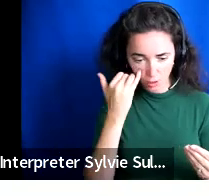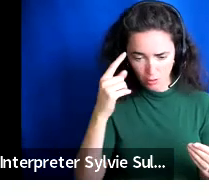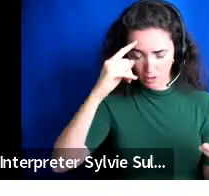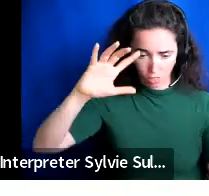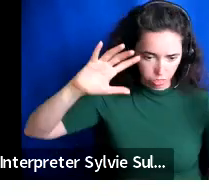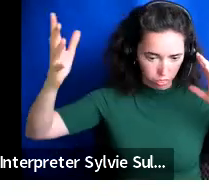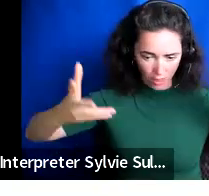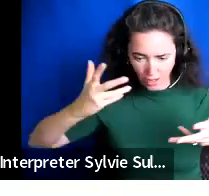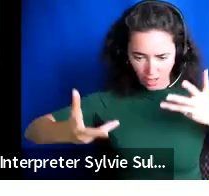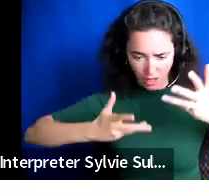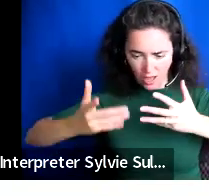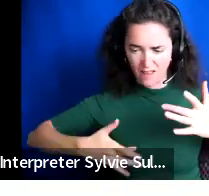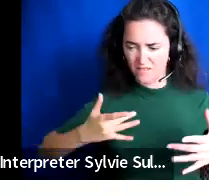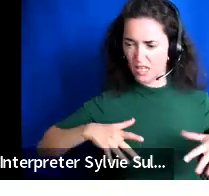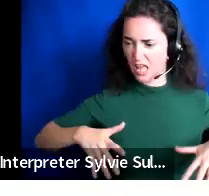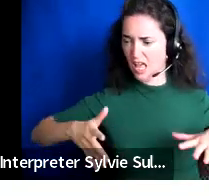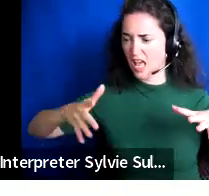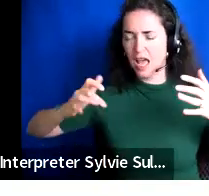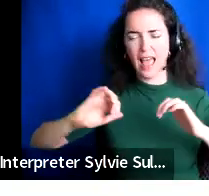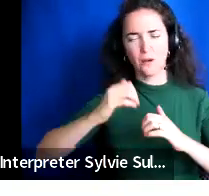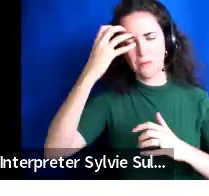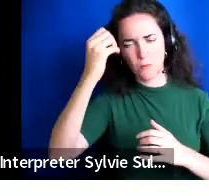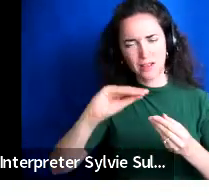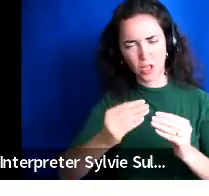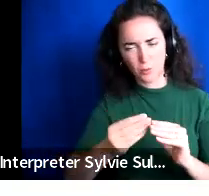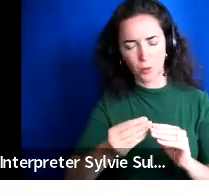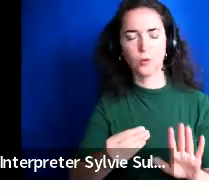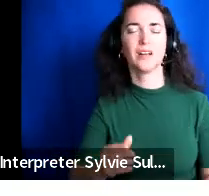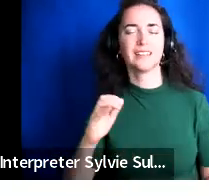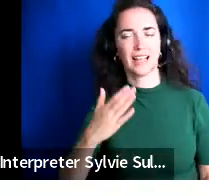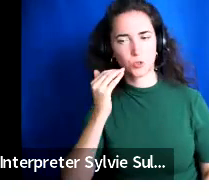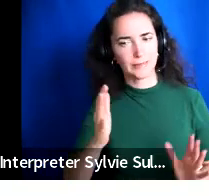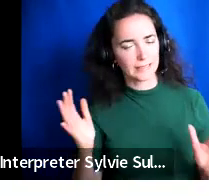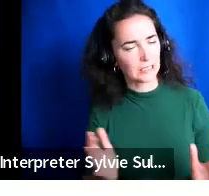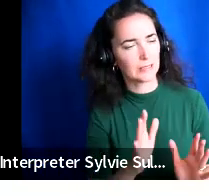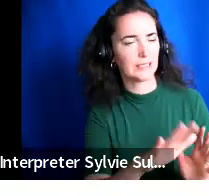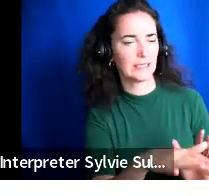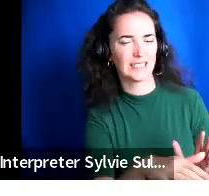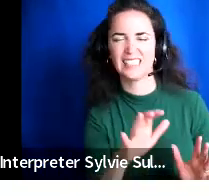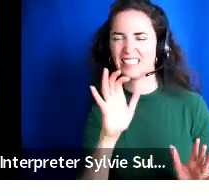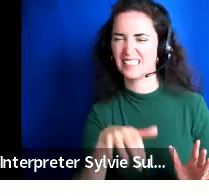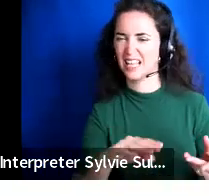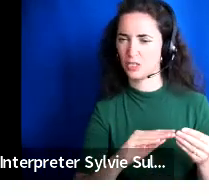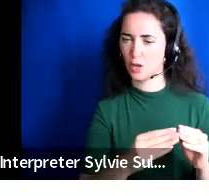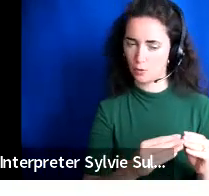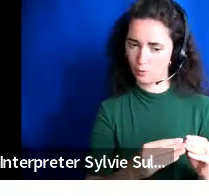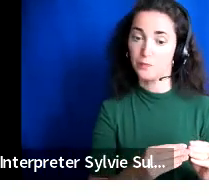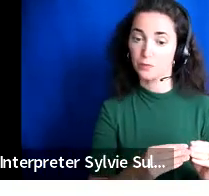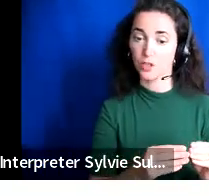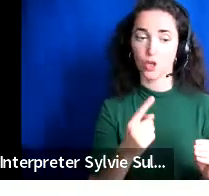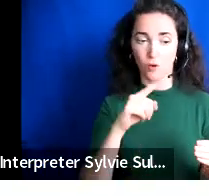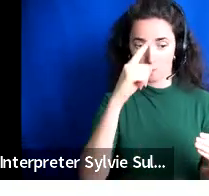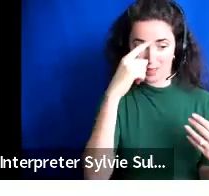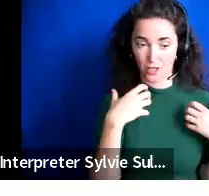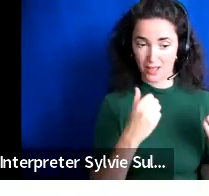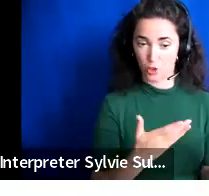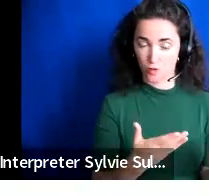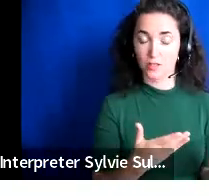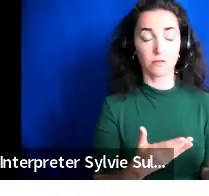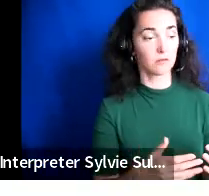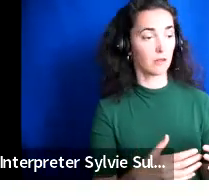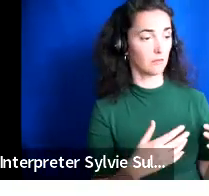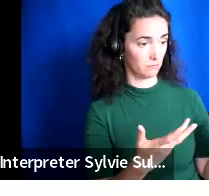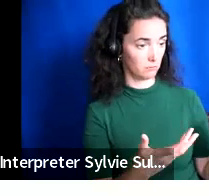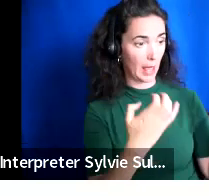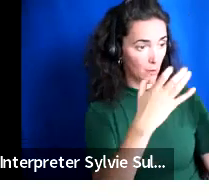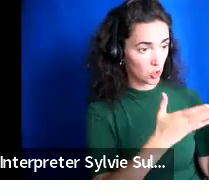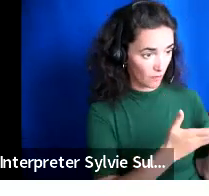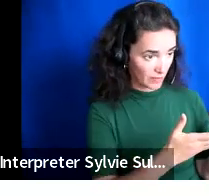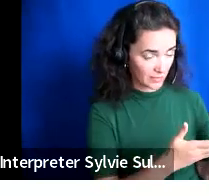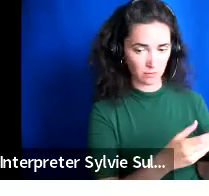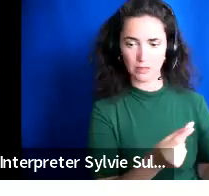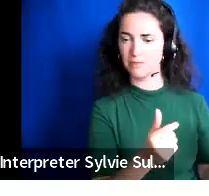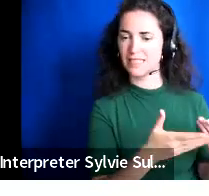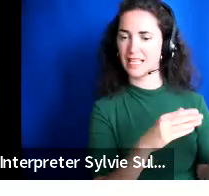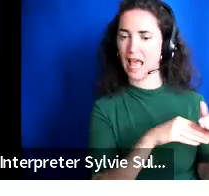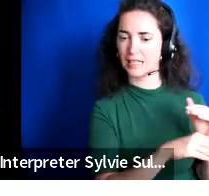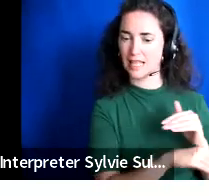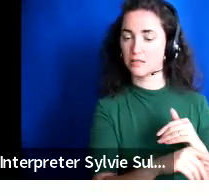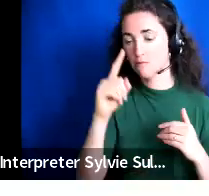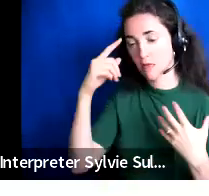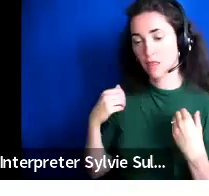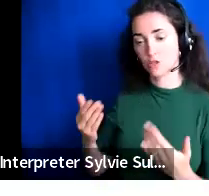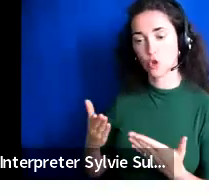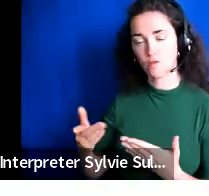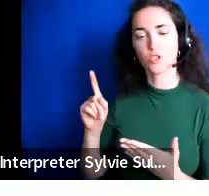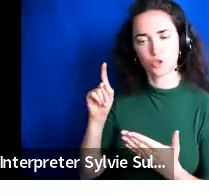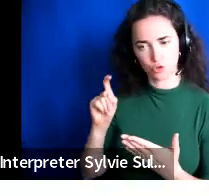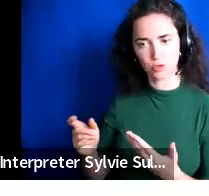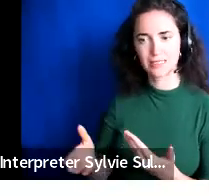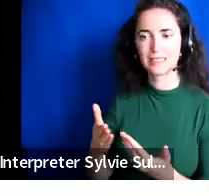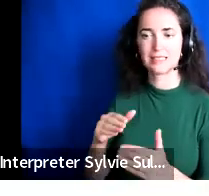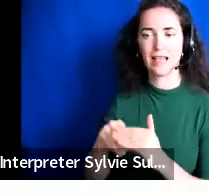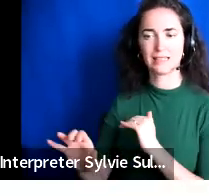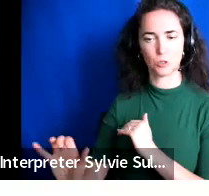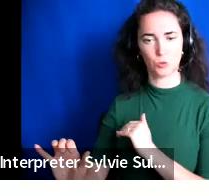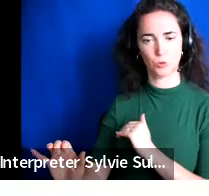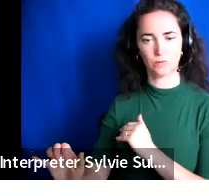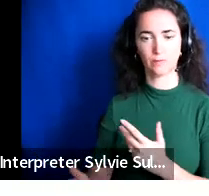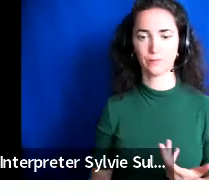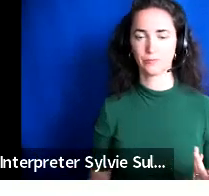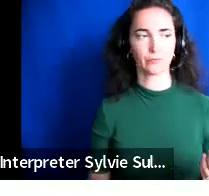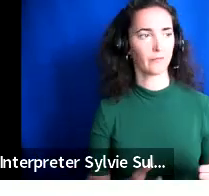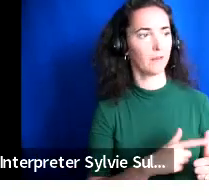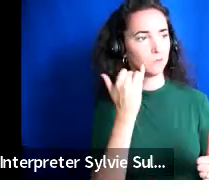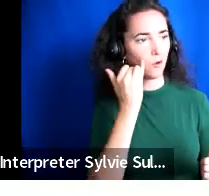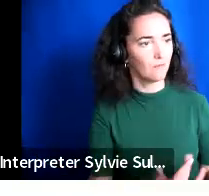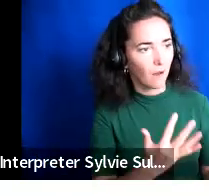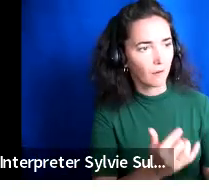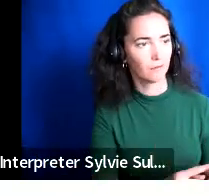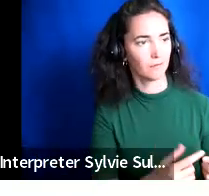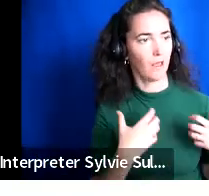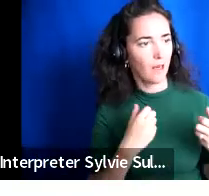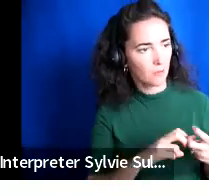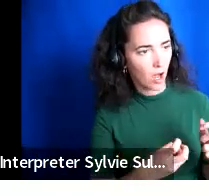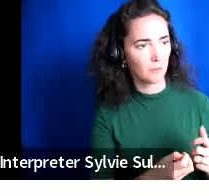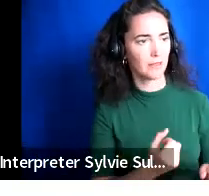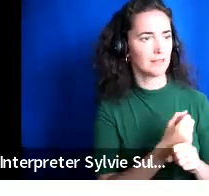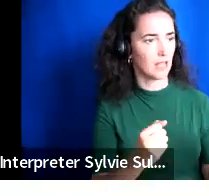a crisis, or when you're feeling anxious, so the push was really to make it make mental health services just as accessible as services for a primary chronic medical condition, a medical crisis a safety issue that So 9 8, 8, was